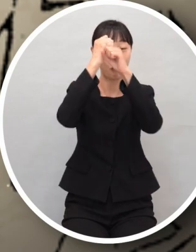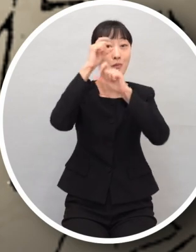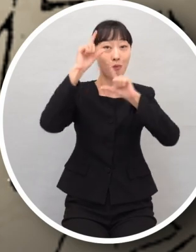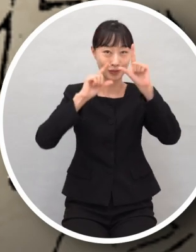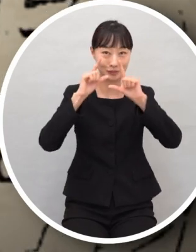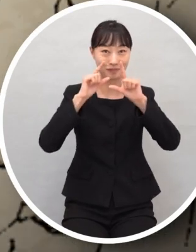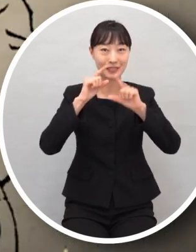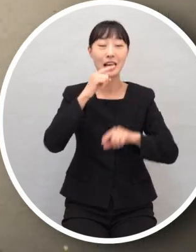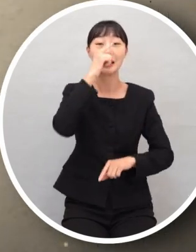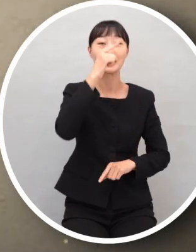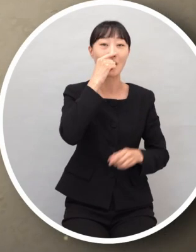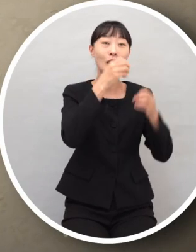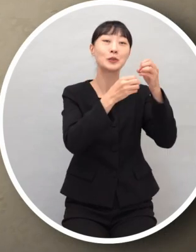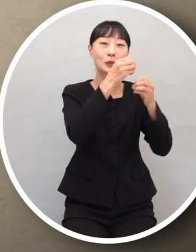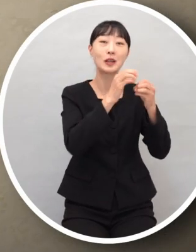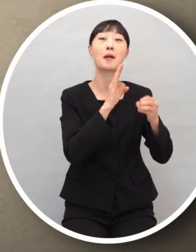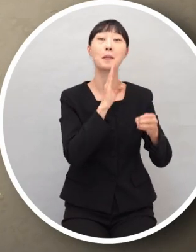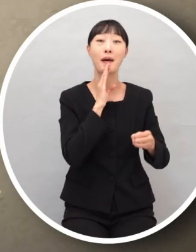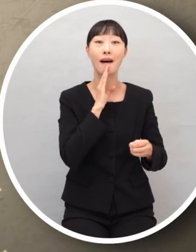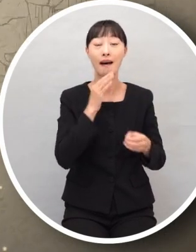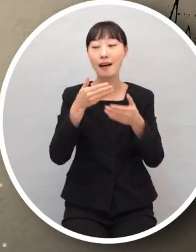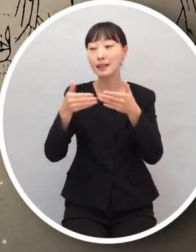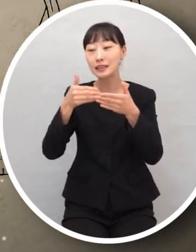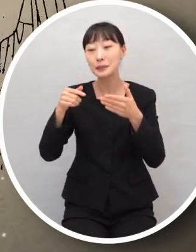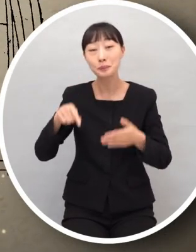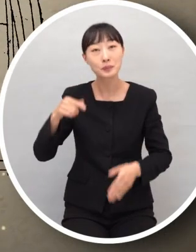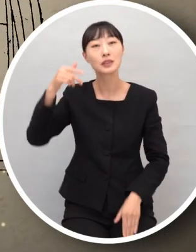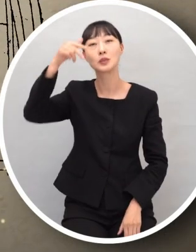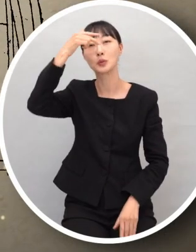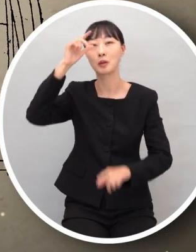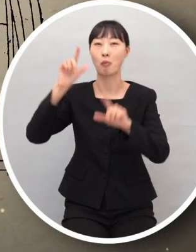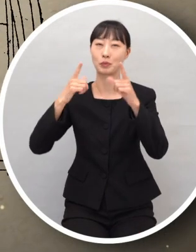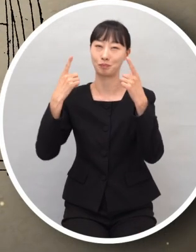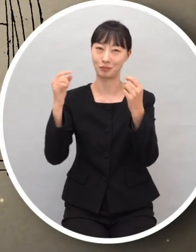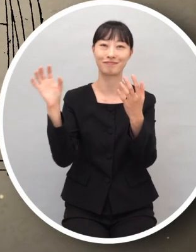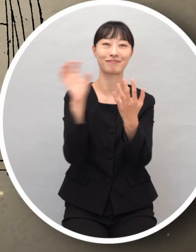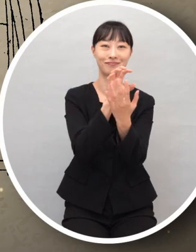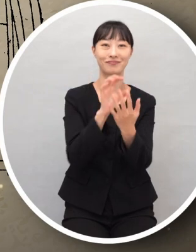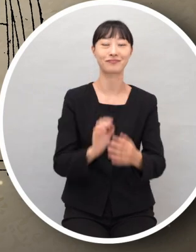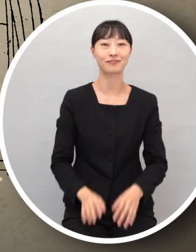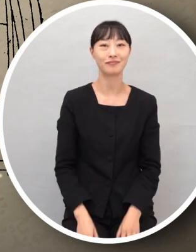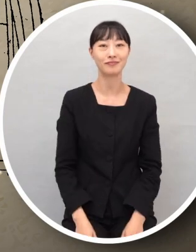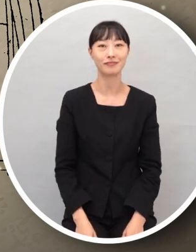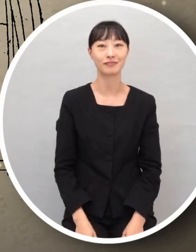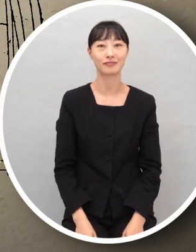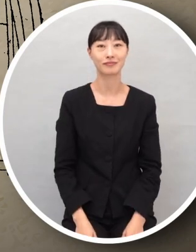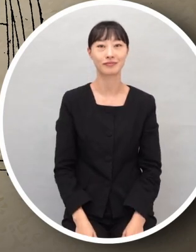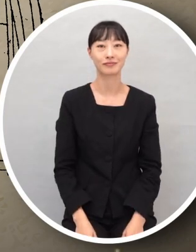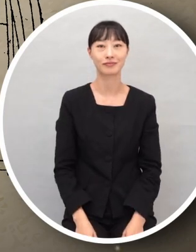Despite being a Western novel, the illustrations' subjects were clearly Korean. And what was the result?